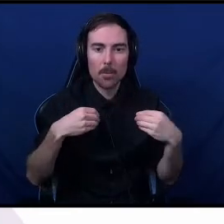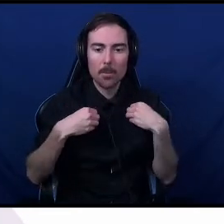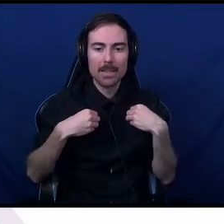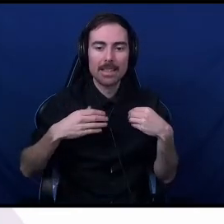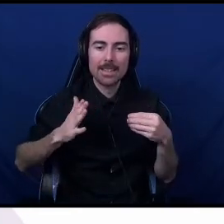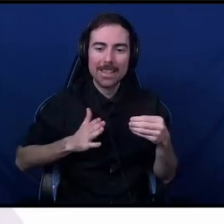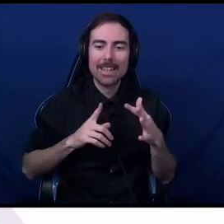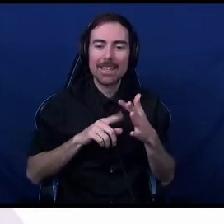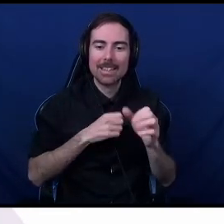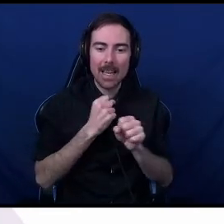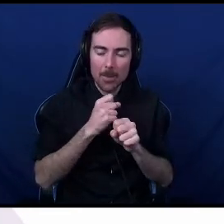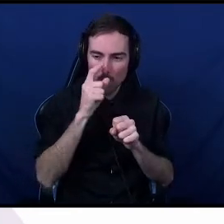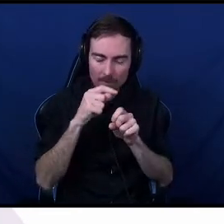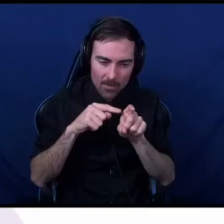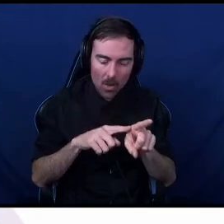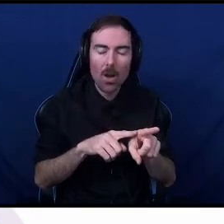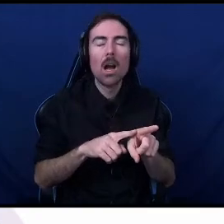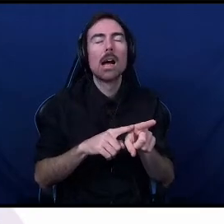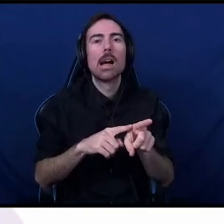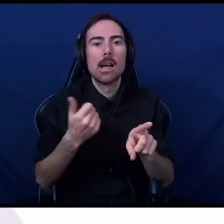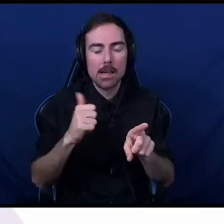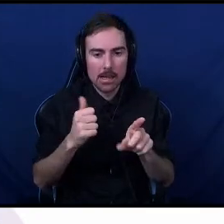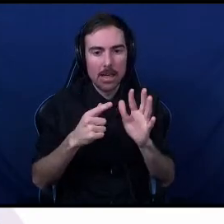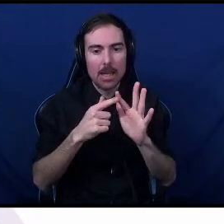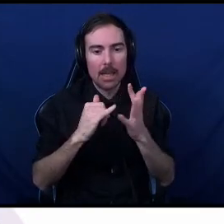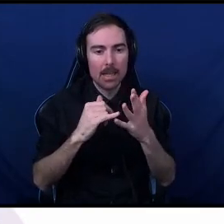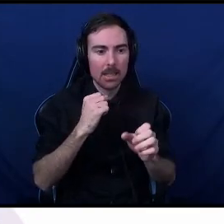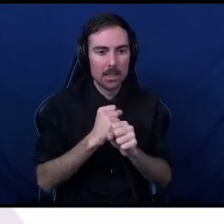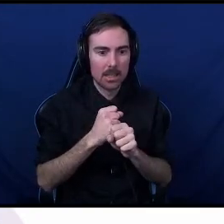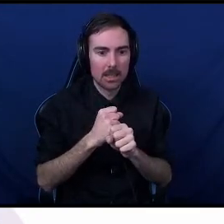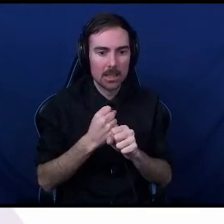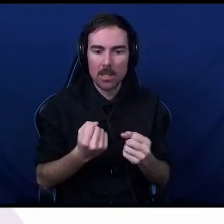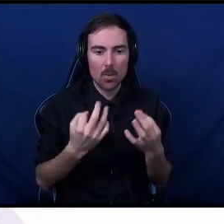broad topic of ESG doesn't have the word disability in it. But